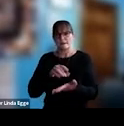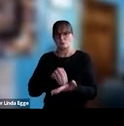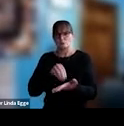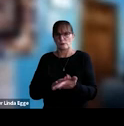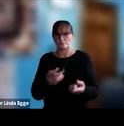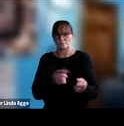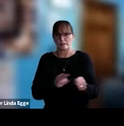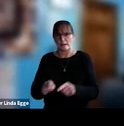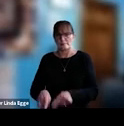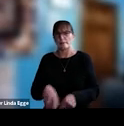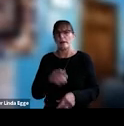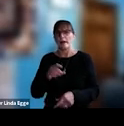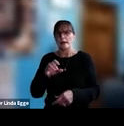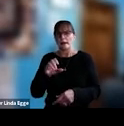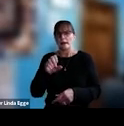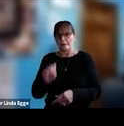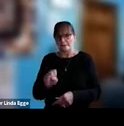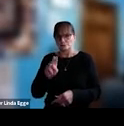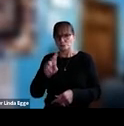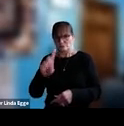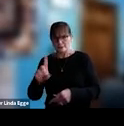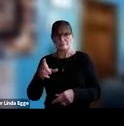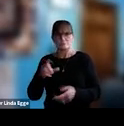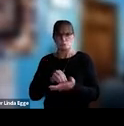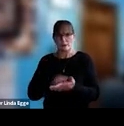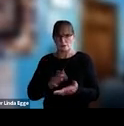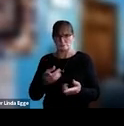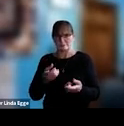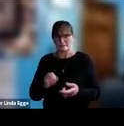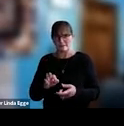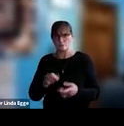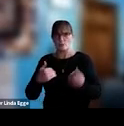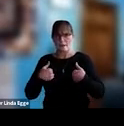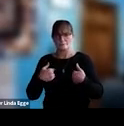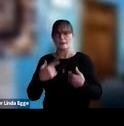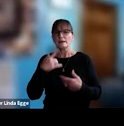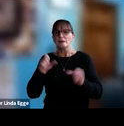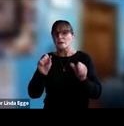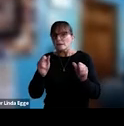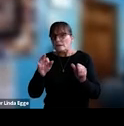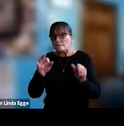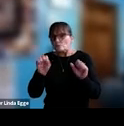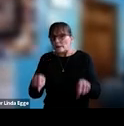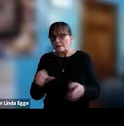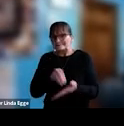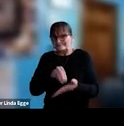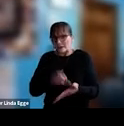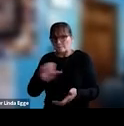and the substance use treatment records if you have them. So if you can, document any periods of non-use